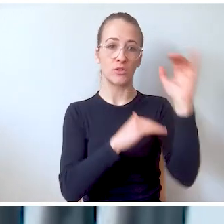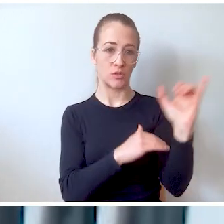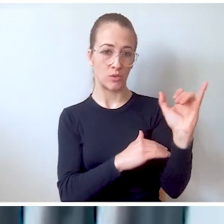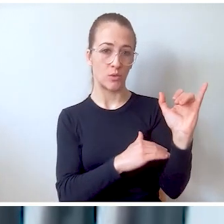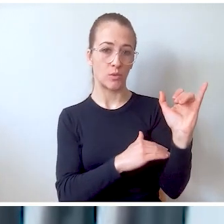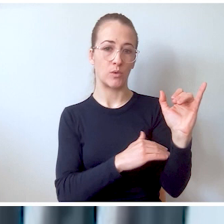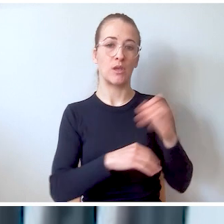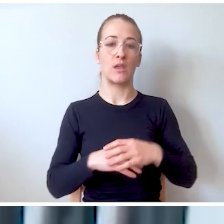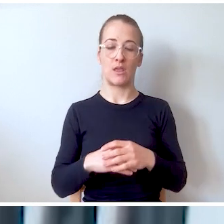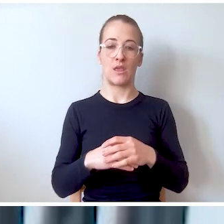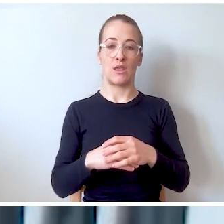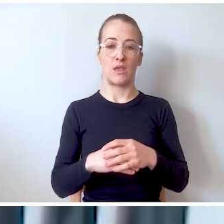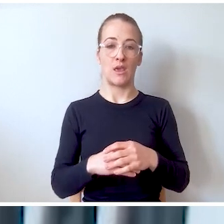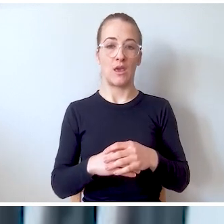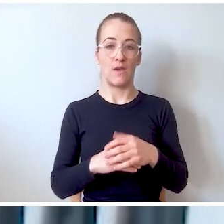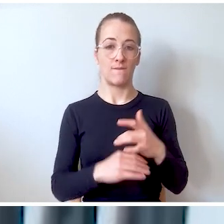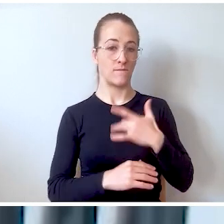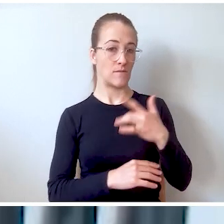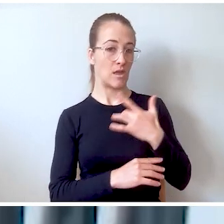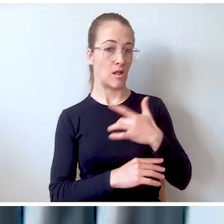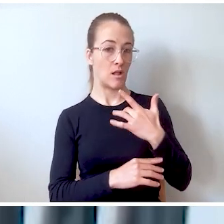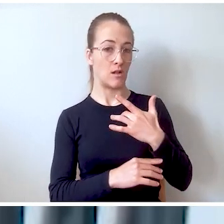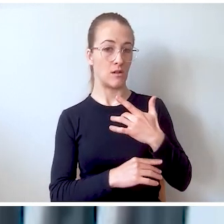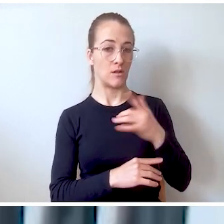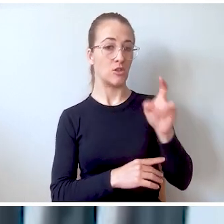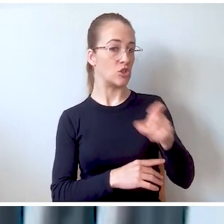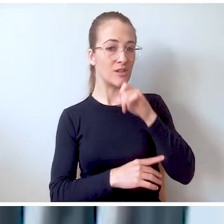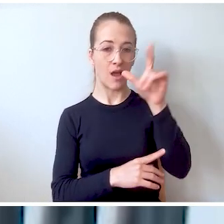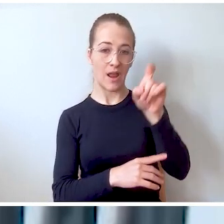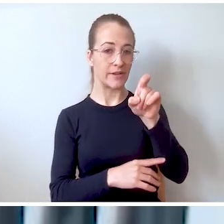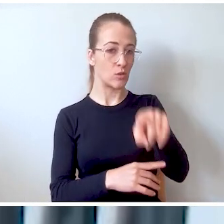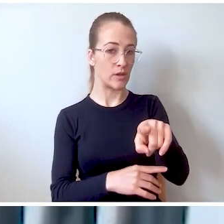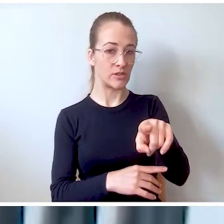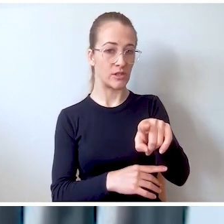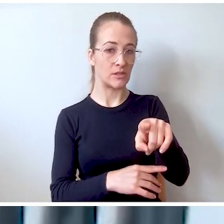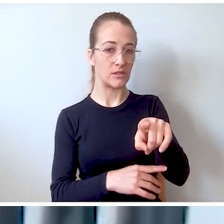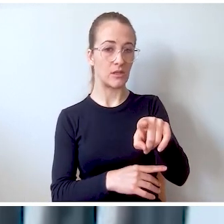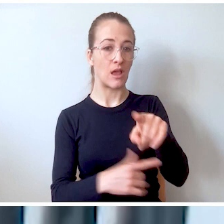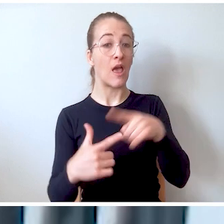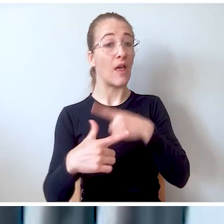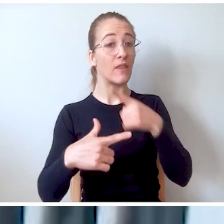And there's, I think they feel like they should not ask questions and then as a result,